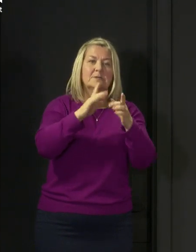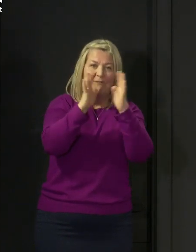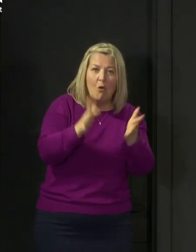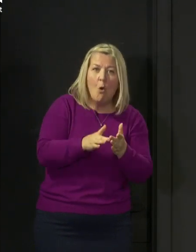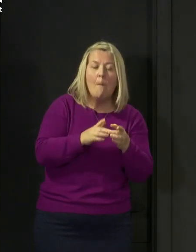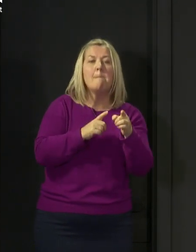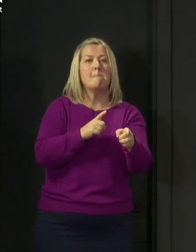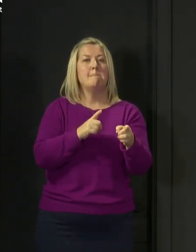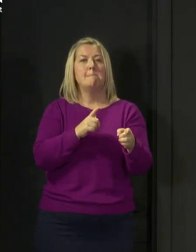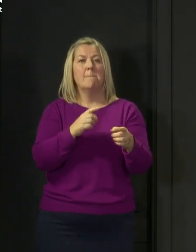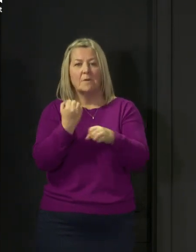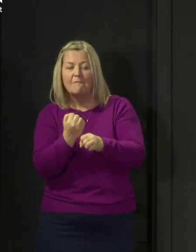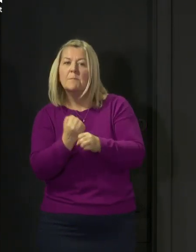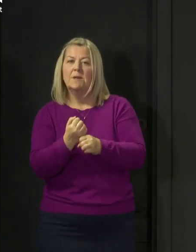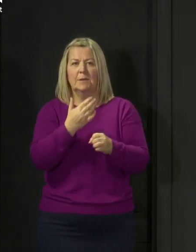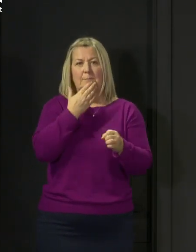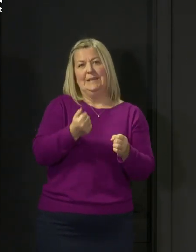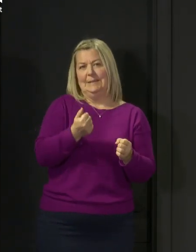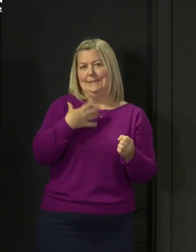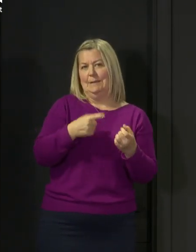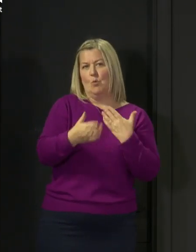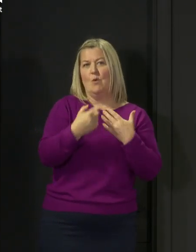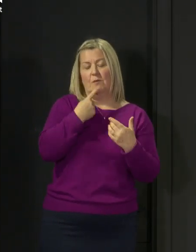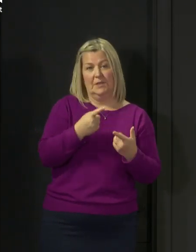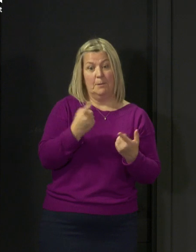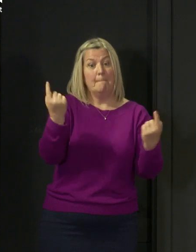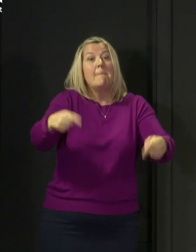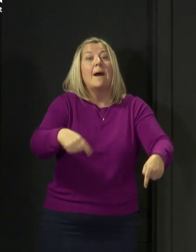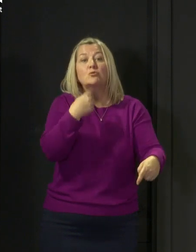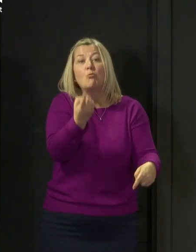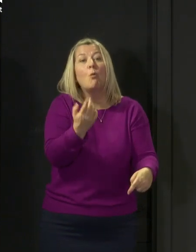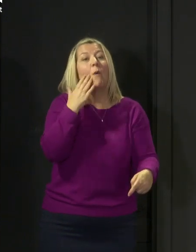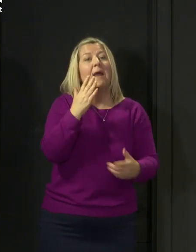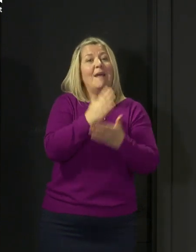of advice if you need any more detail. We will be back here tomorrow at the usual time